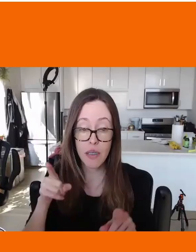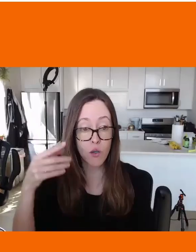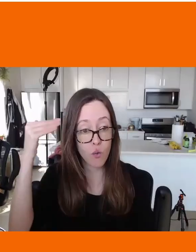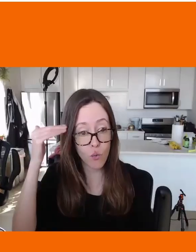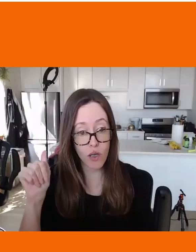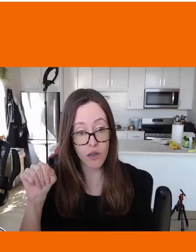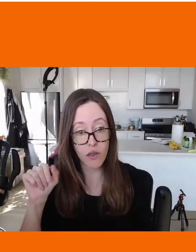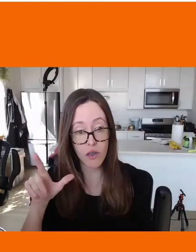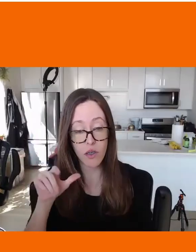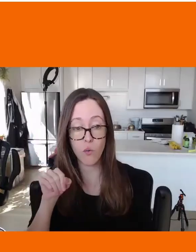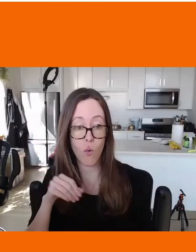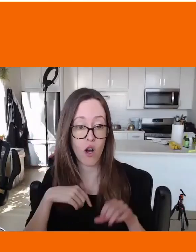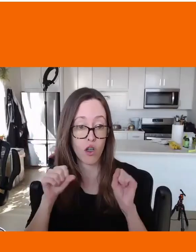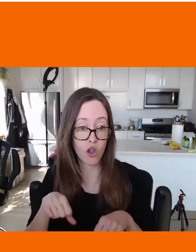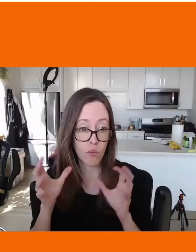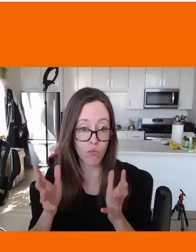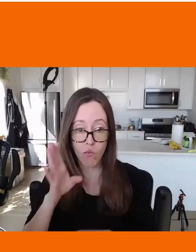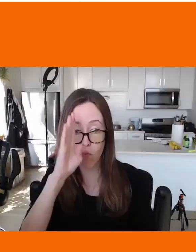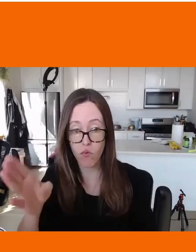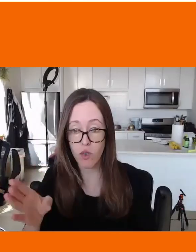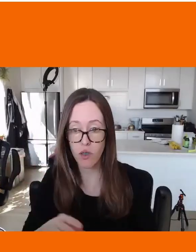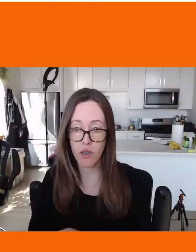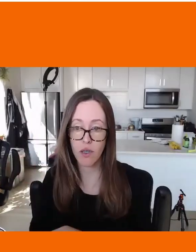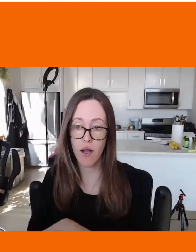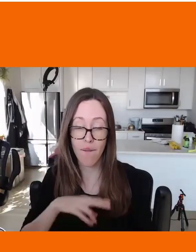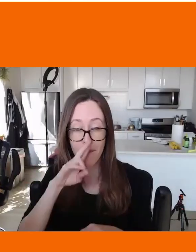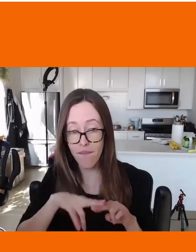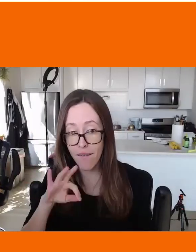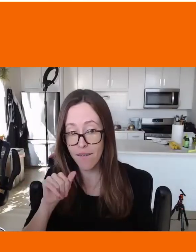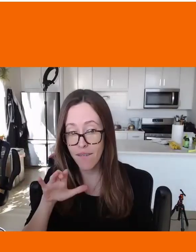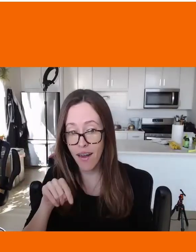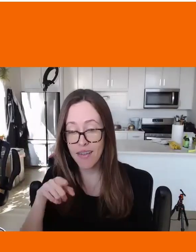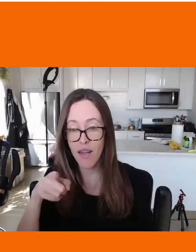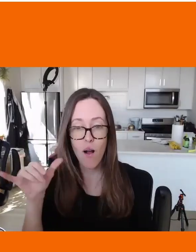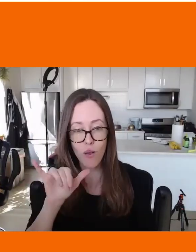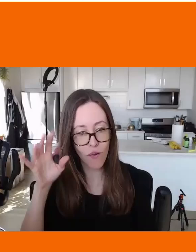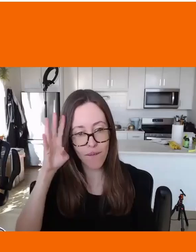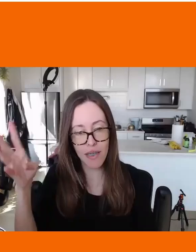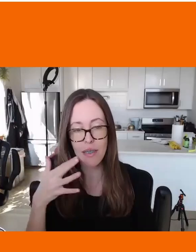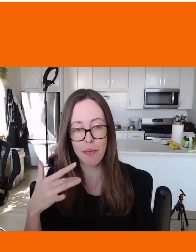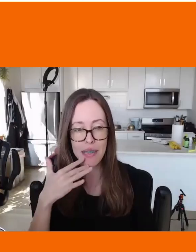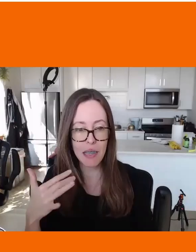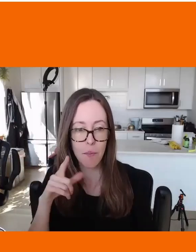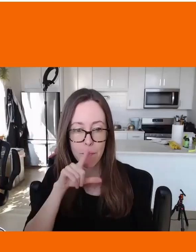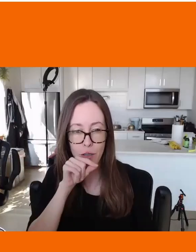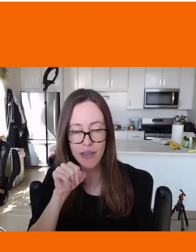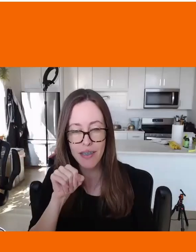He's hearing, but he knew ASL. And so we could have direct conversations and communicate directly. A fun fact is that he